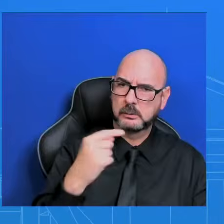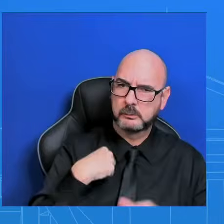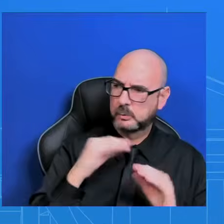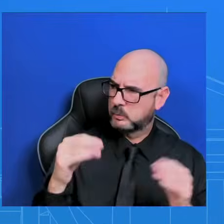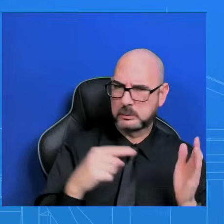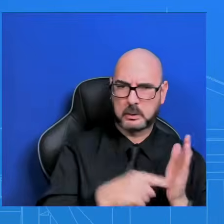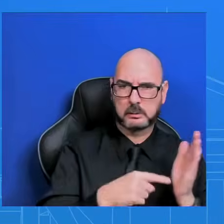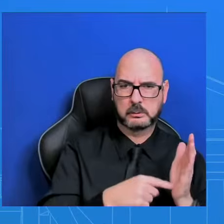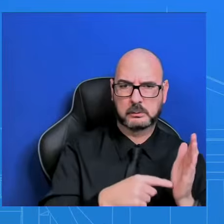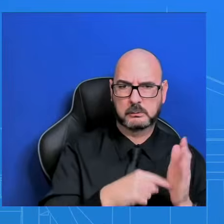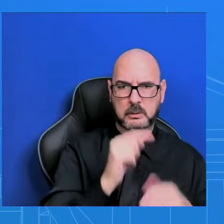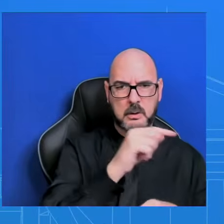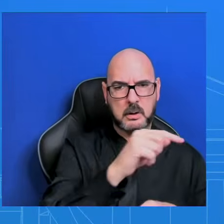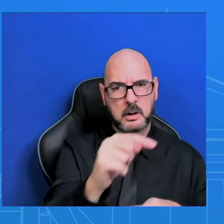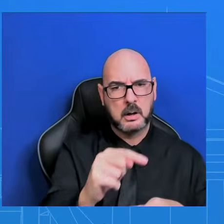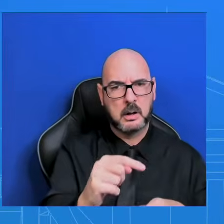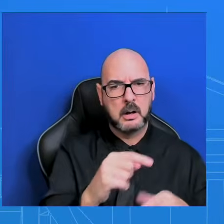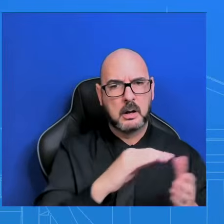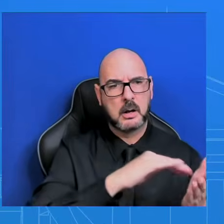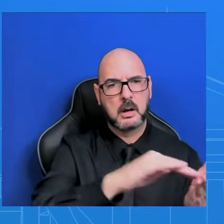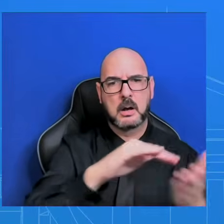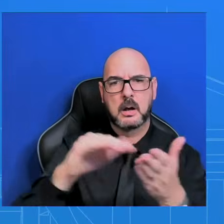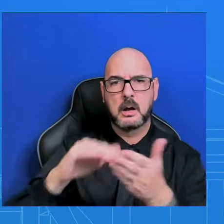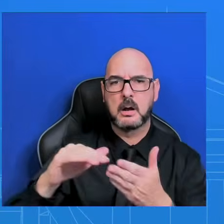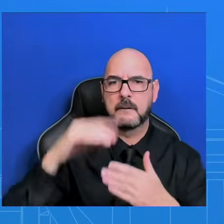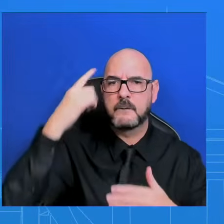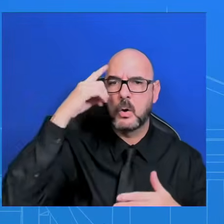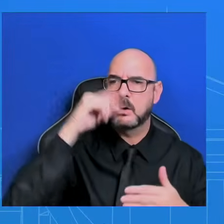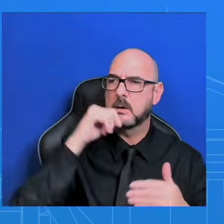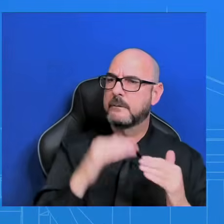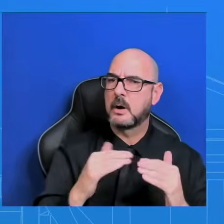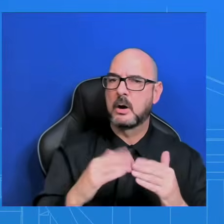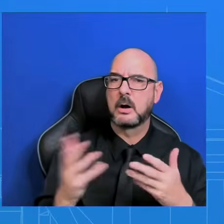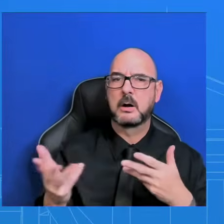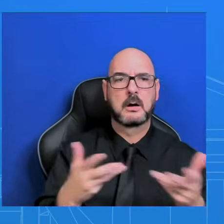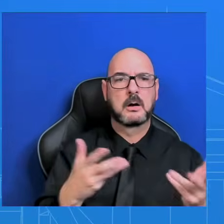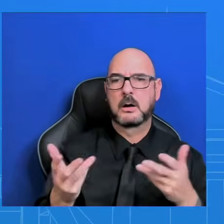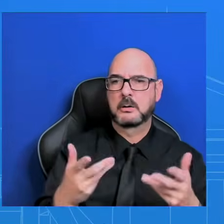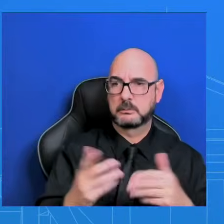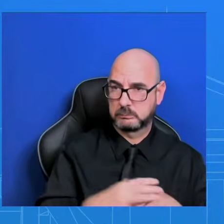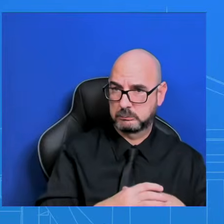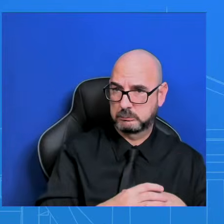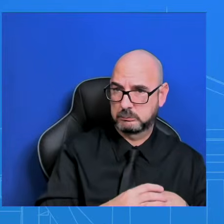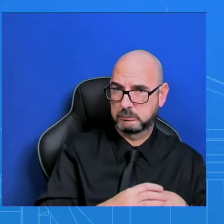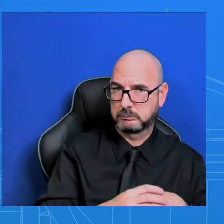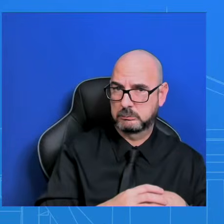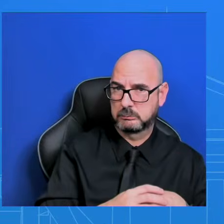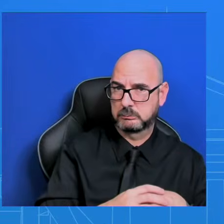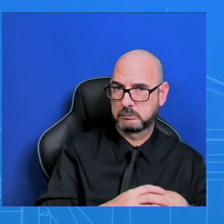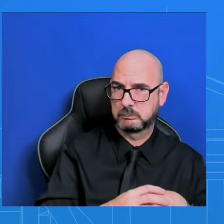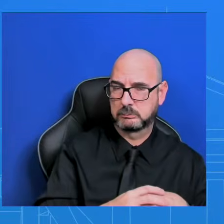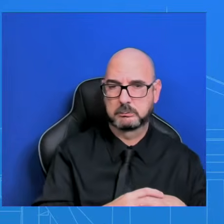that rhetoric many times before. That's nothing new, what you laid out to me. Look, the President made a promise